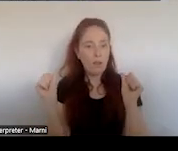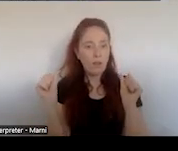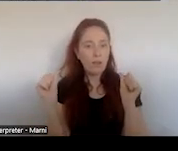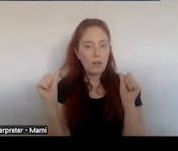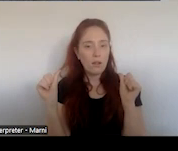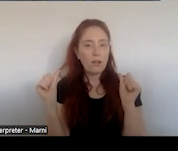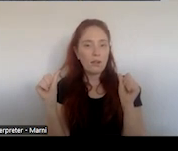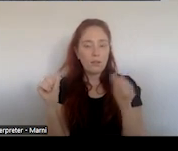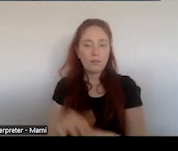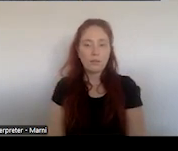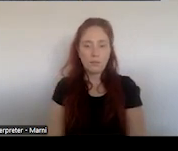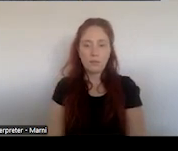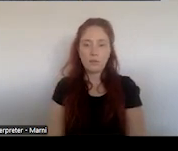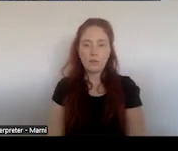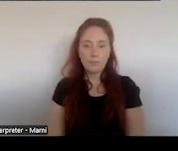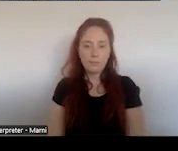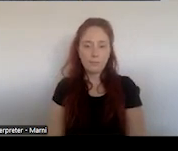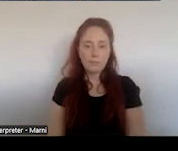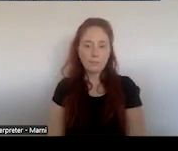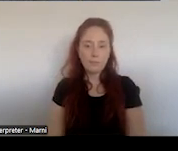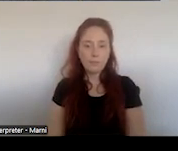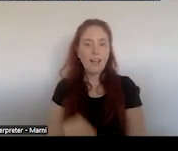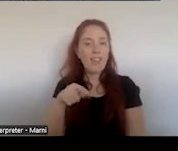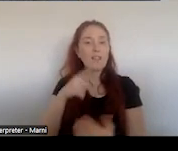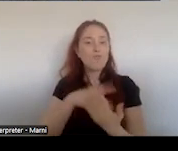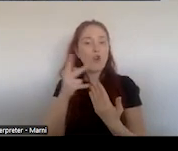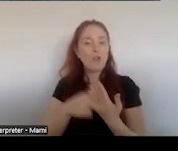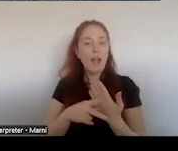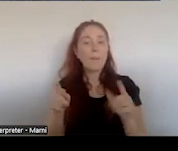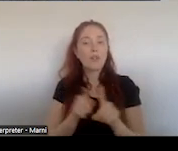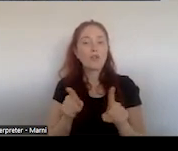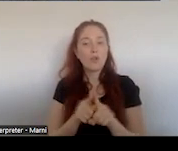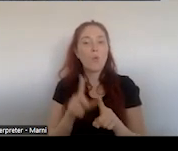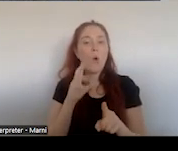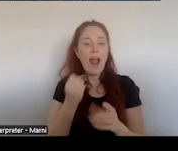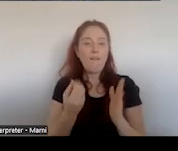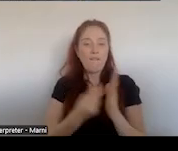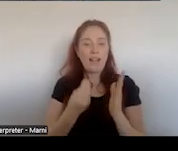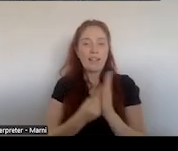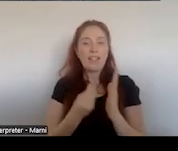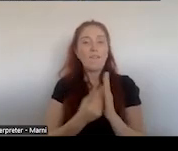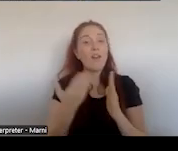The pilot will also include a limited pool of funding for accessibility adjustments that are